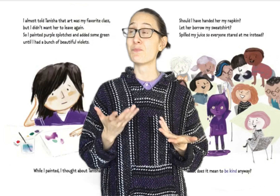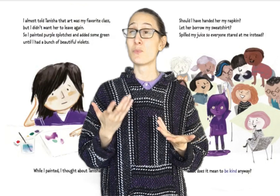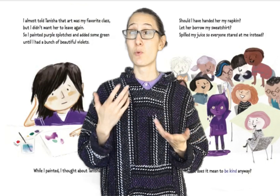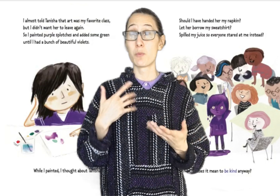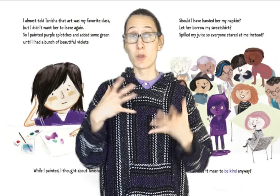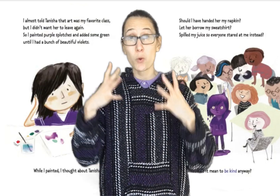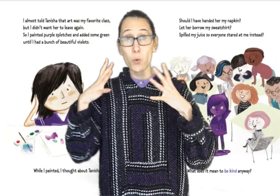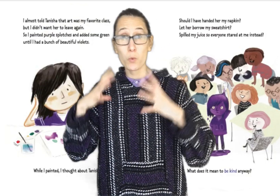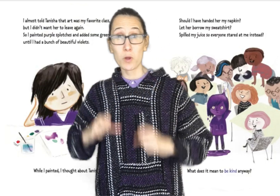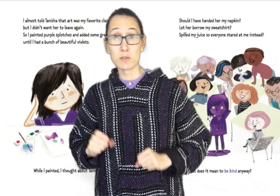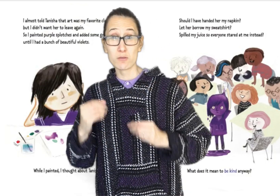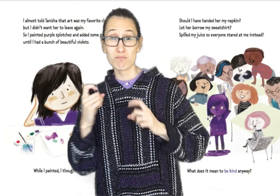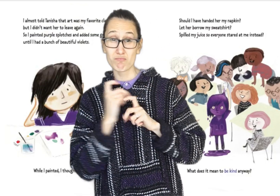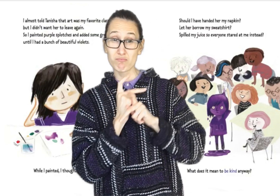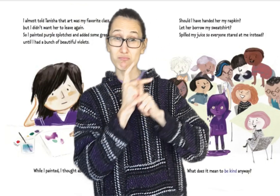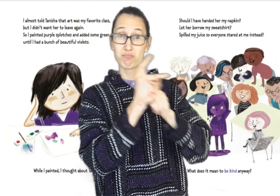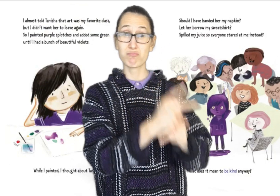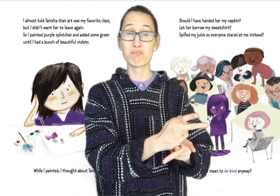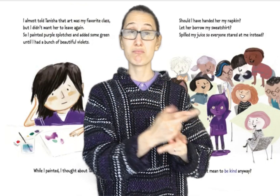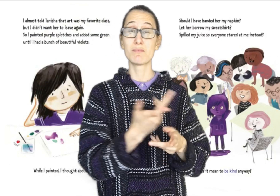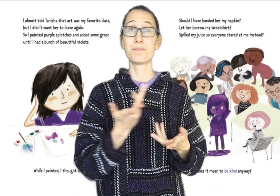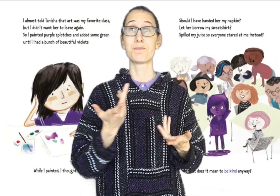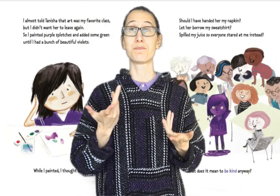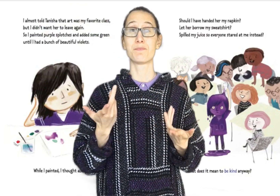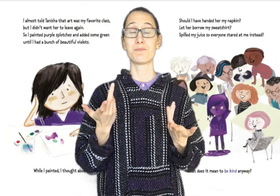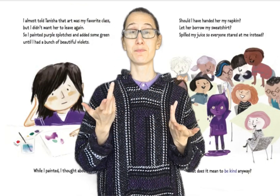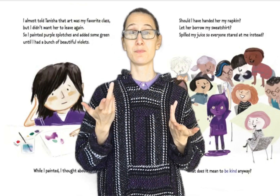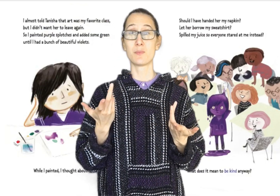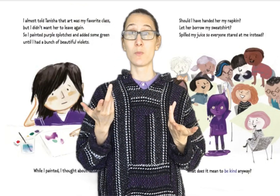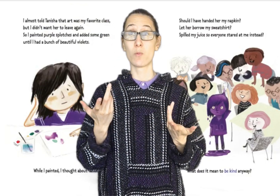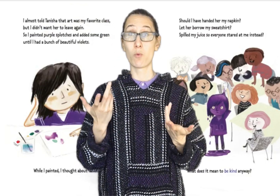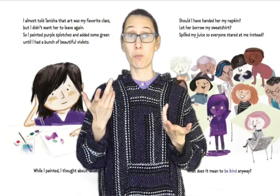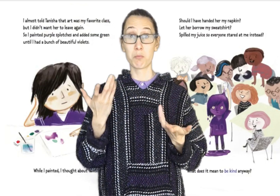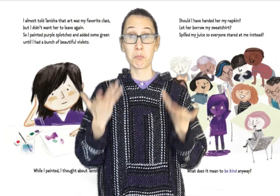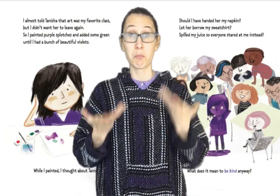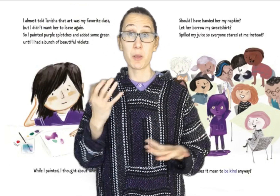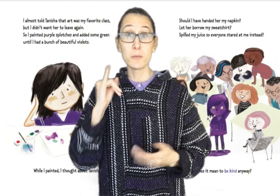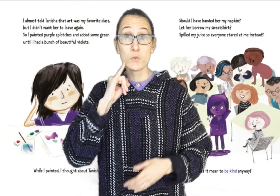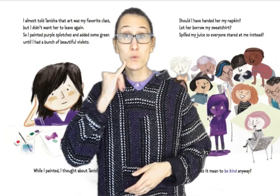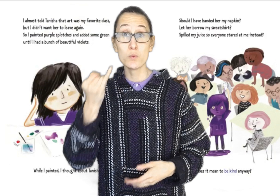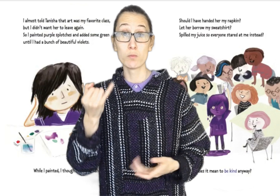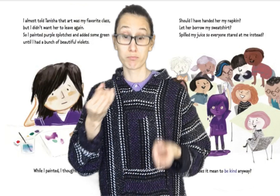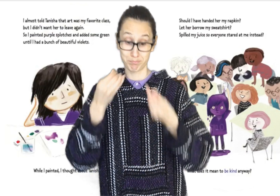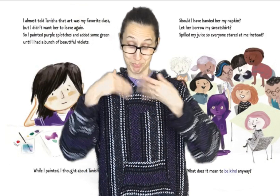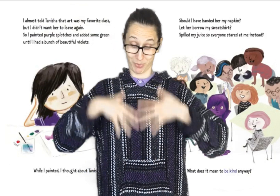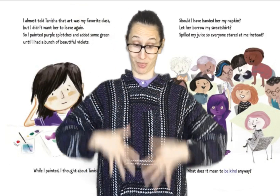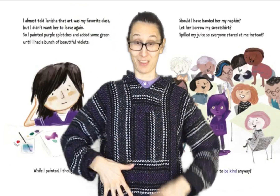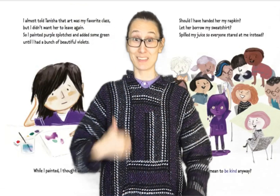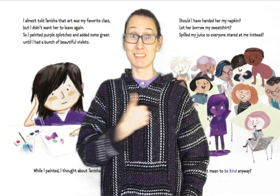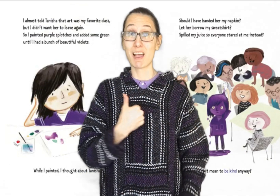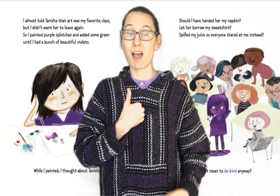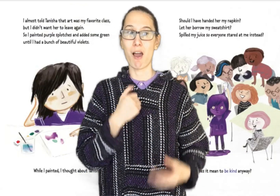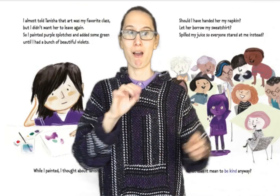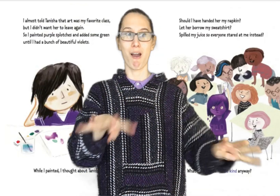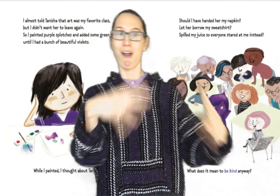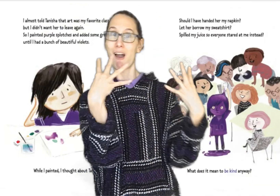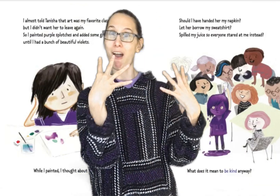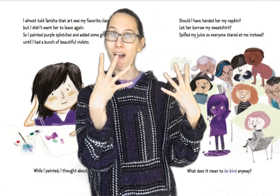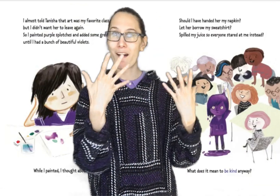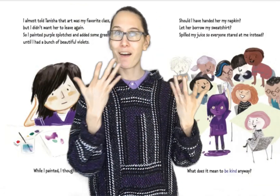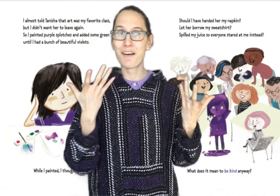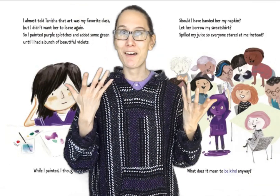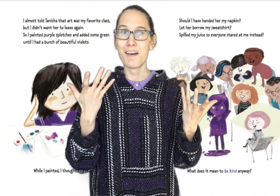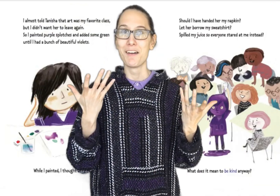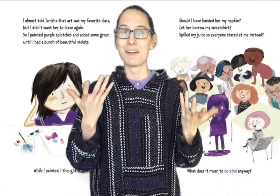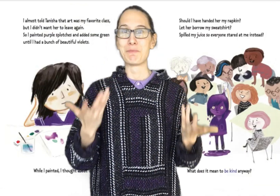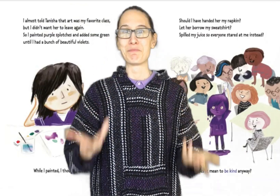Let her borrow my sweatshirt? Spill my juice so everyone stared at me instead?